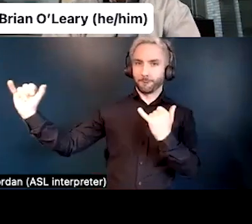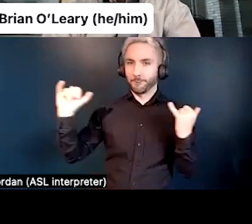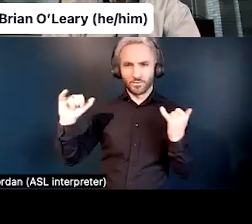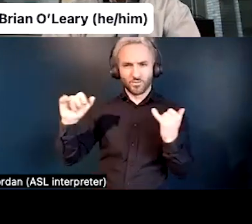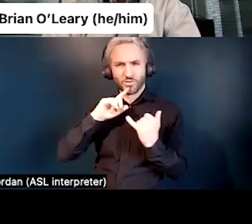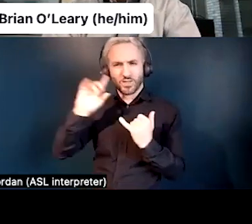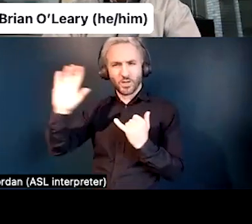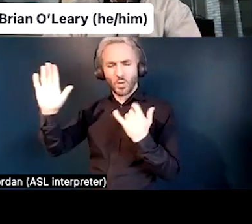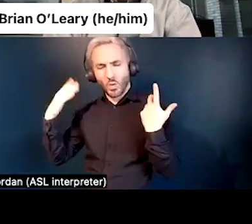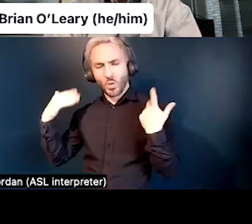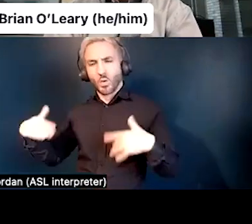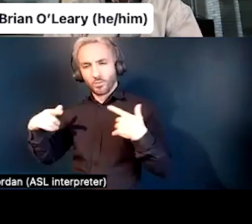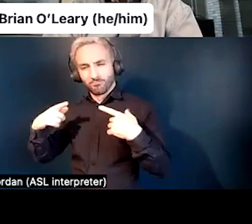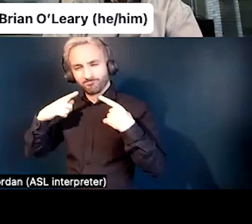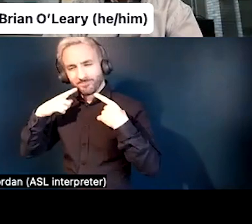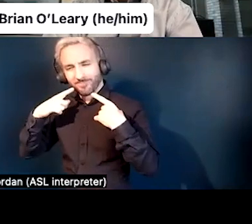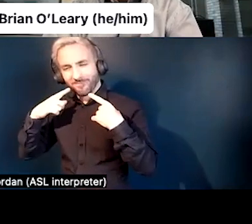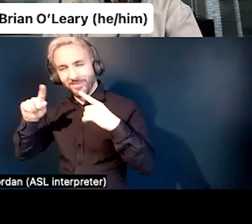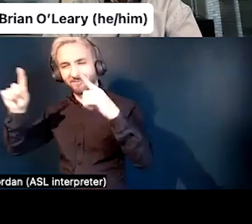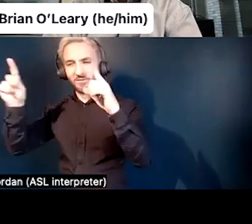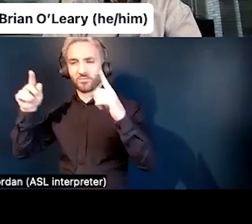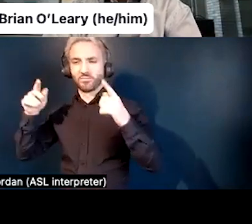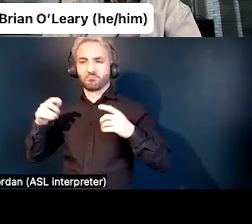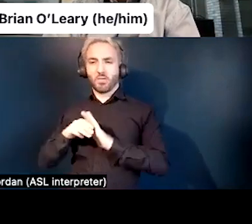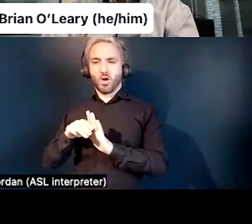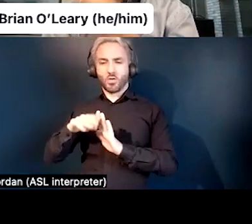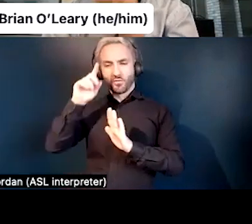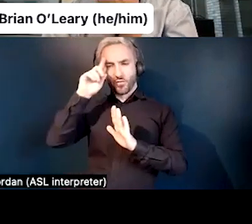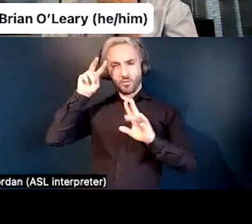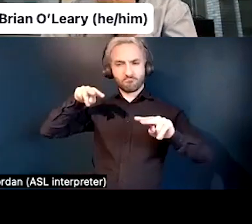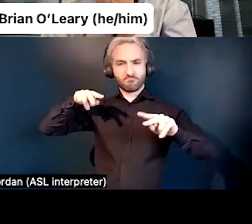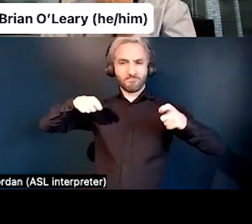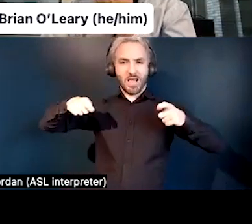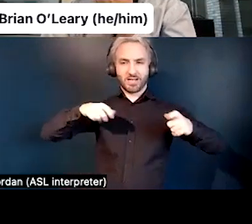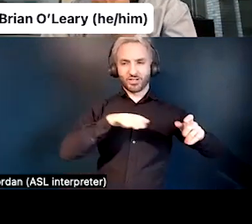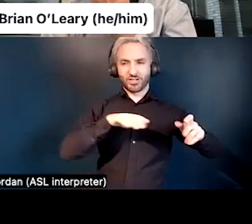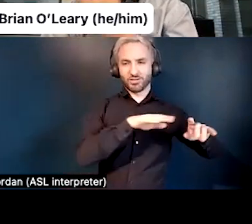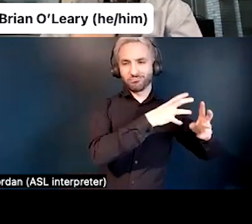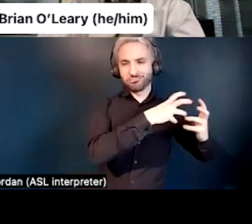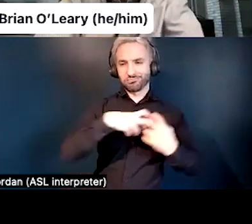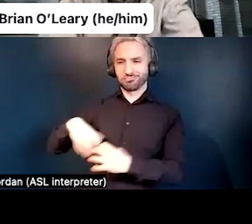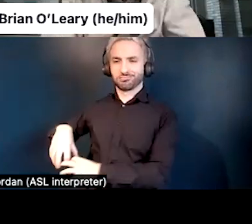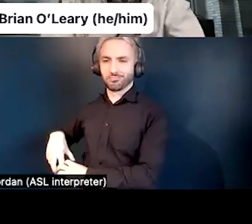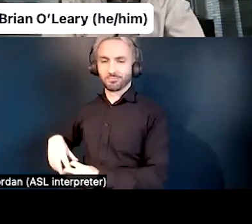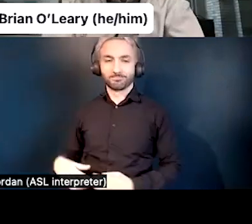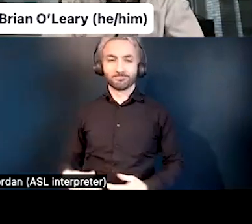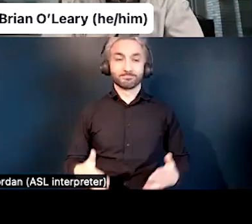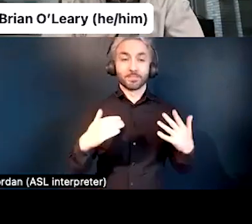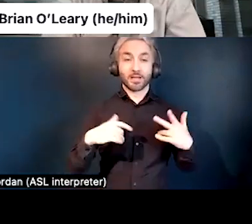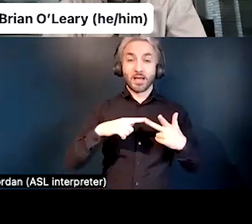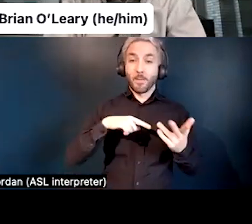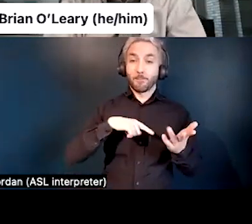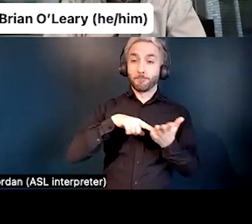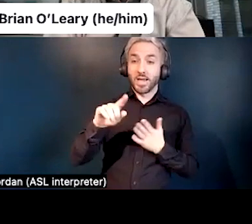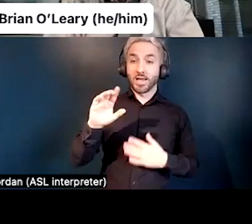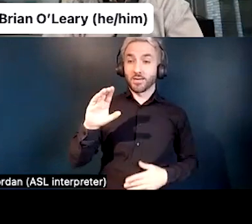to manage the supply chain in a given market. Payments clearinghouses would likely be shared